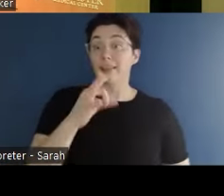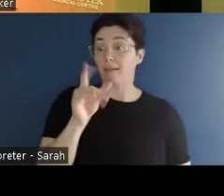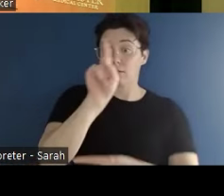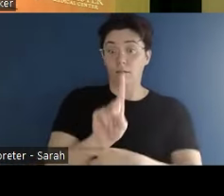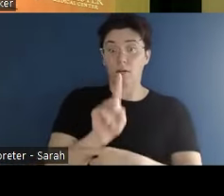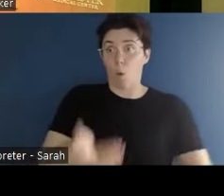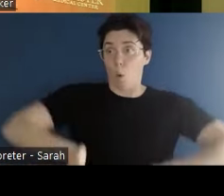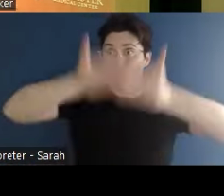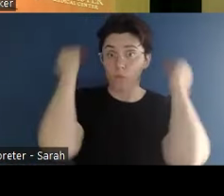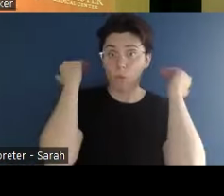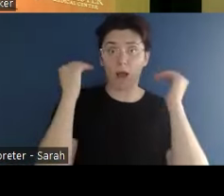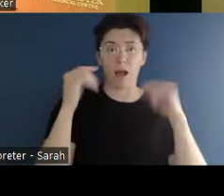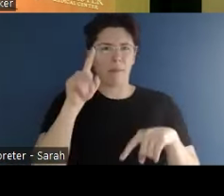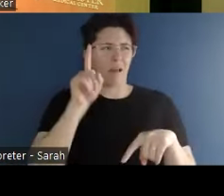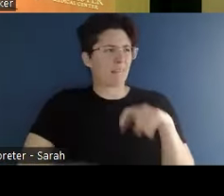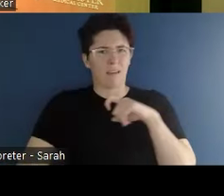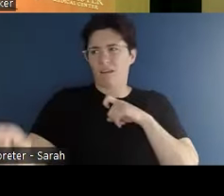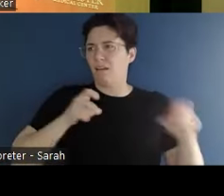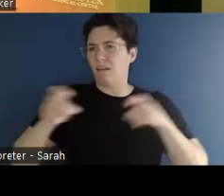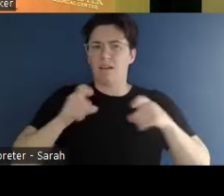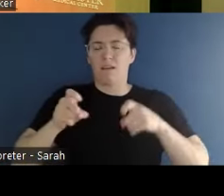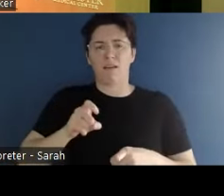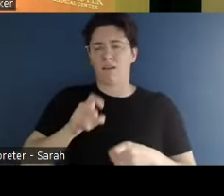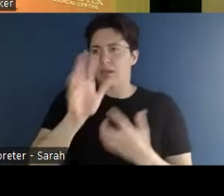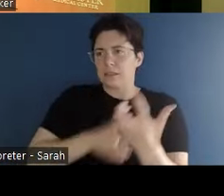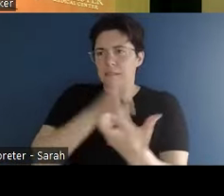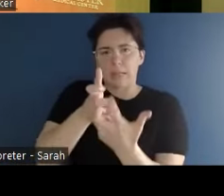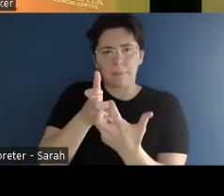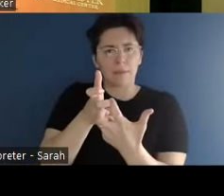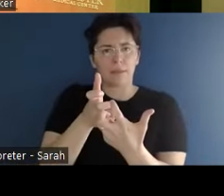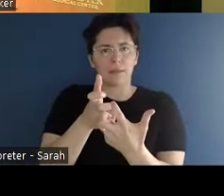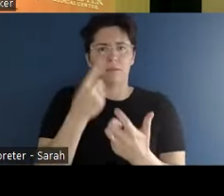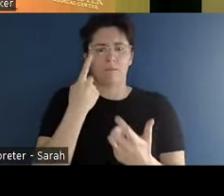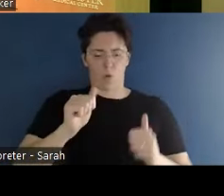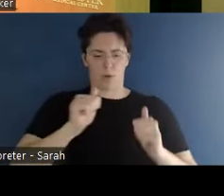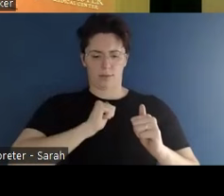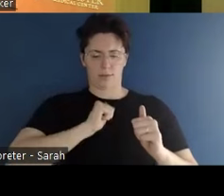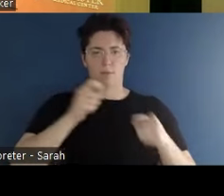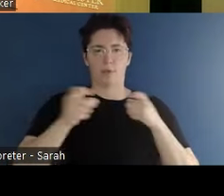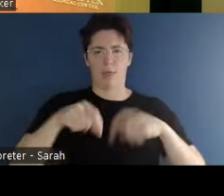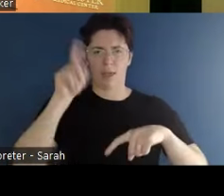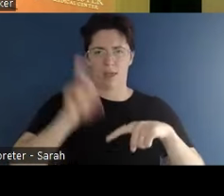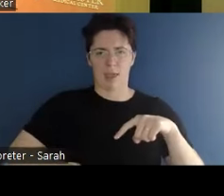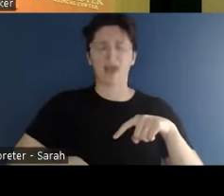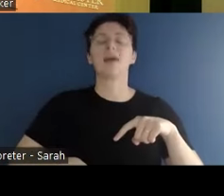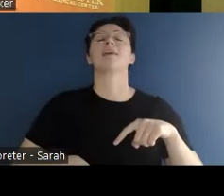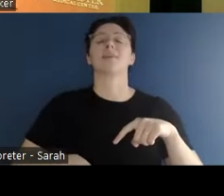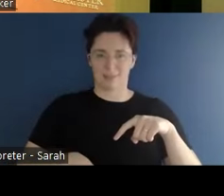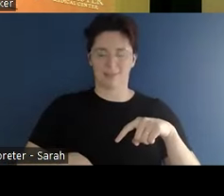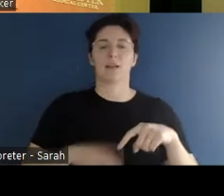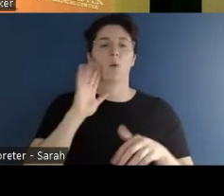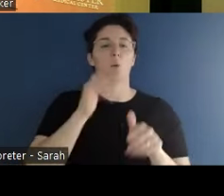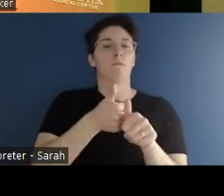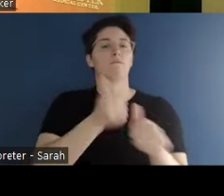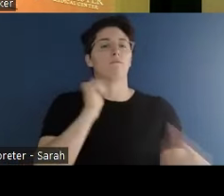and is unable to utilize adaptive methods to self-regulate they can avoid social interaction